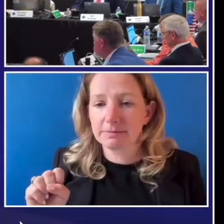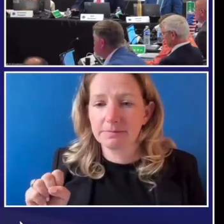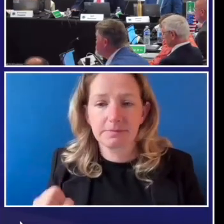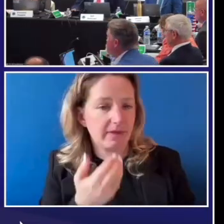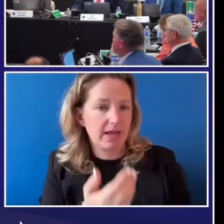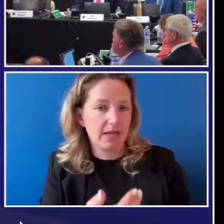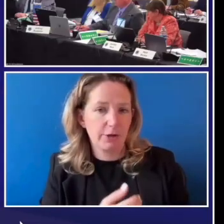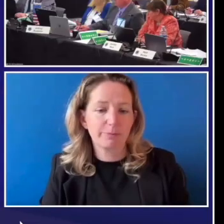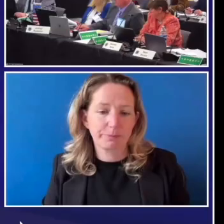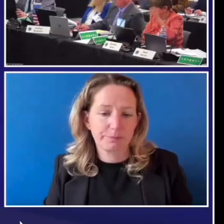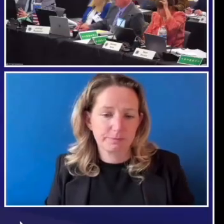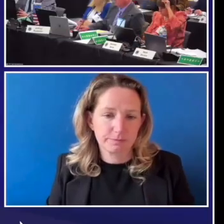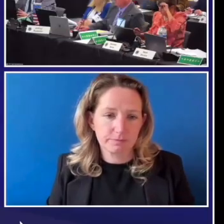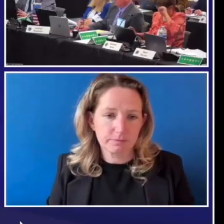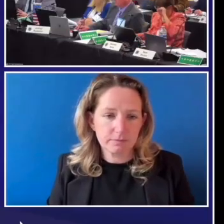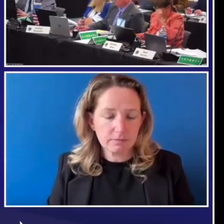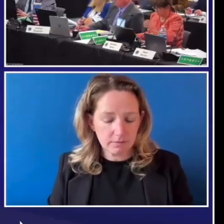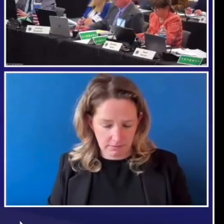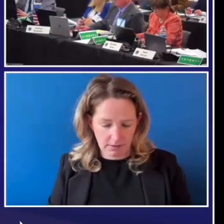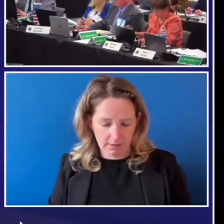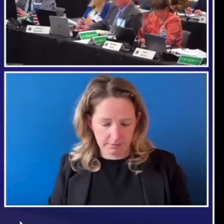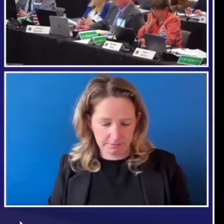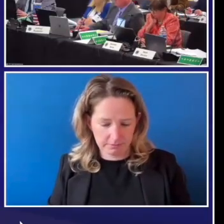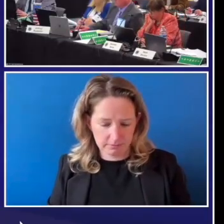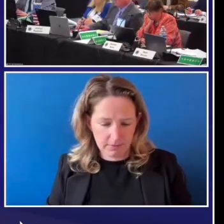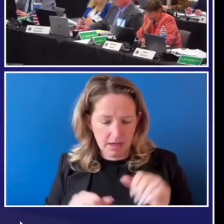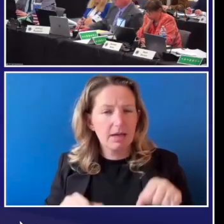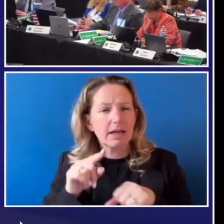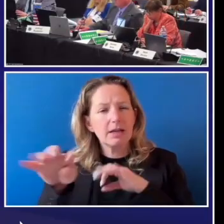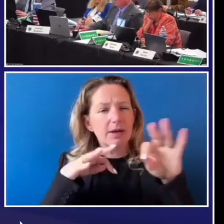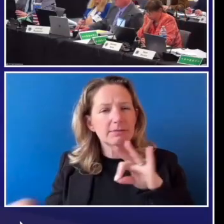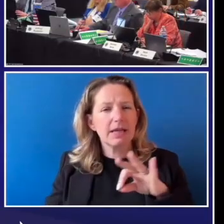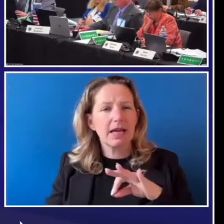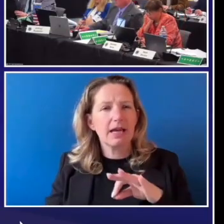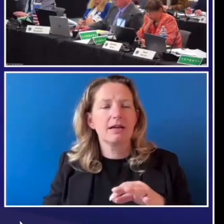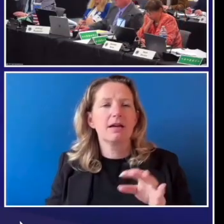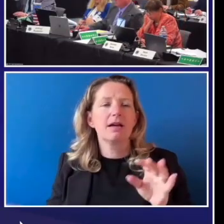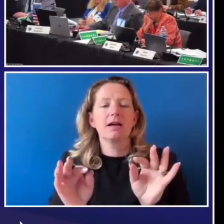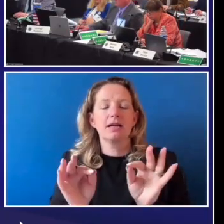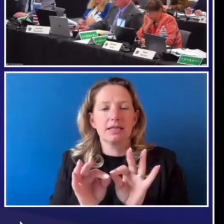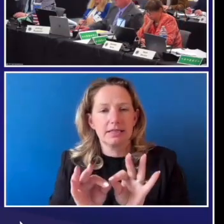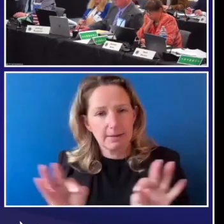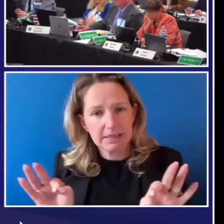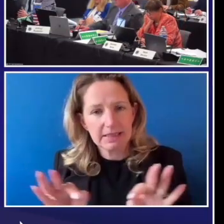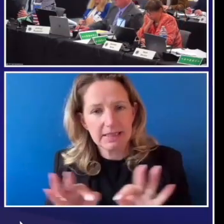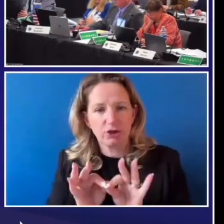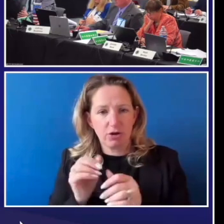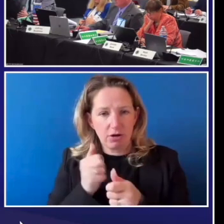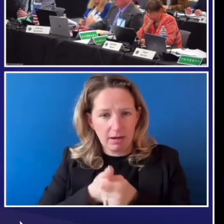Could you explain what substantial compliance means, it's kind of a murky area for me.